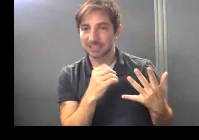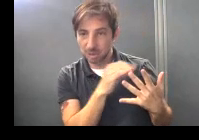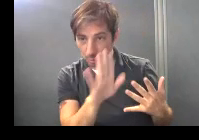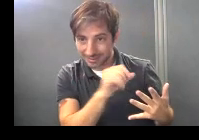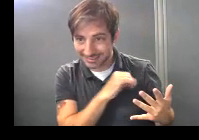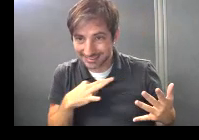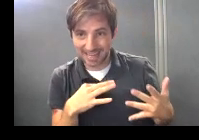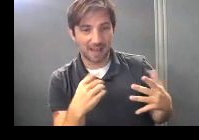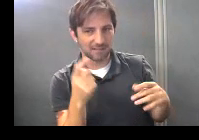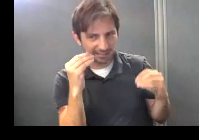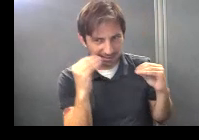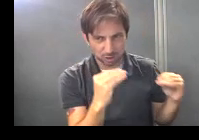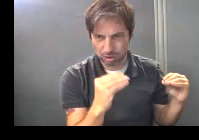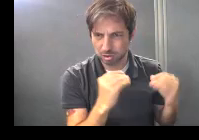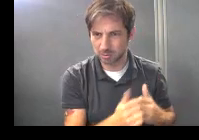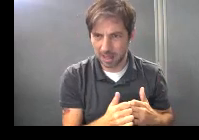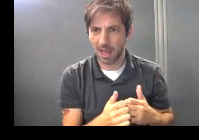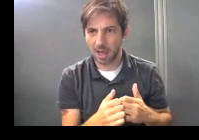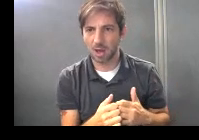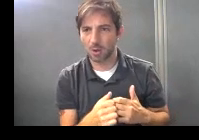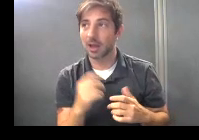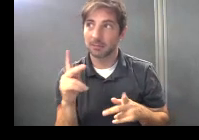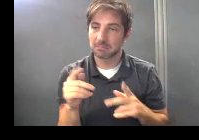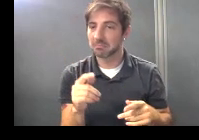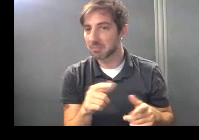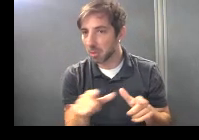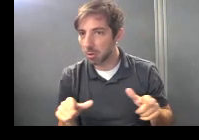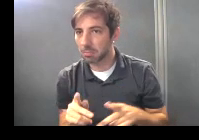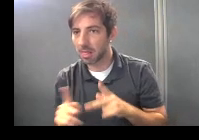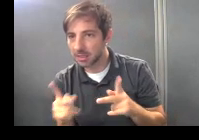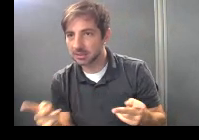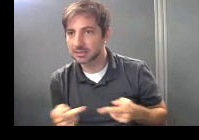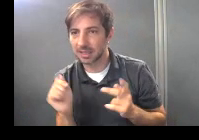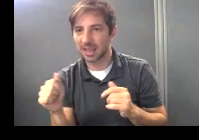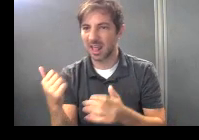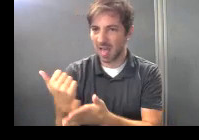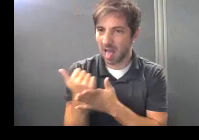I MENTIONED, I'M ABOUT TO SHOW ONE FROM THE WASHINGTON D.C. GOVERNMENT.